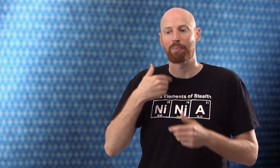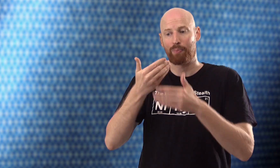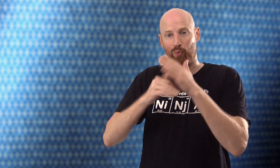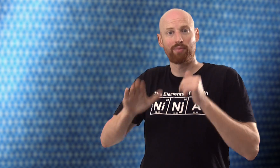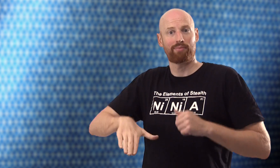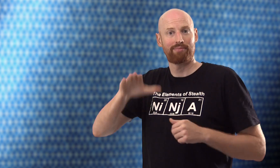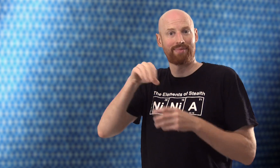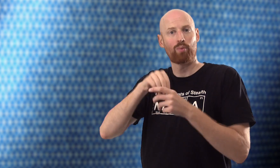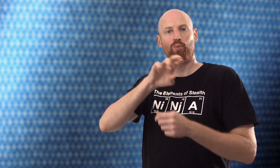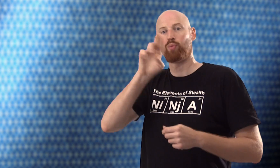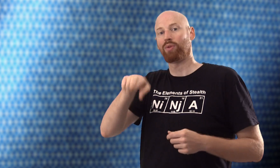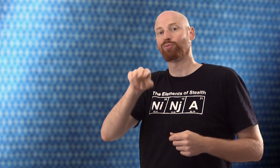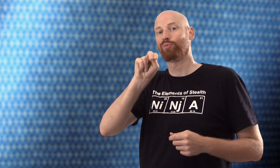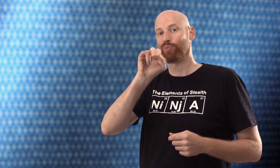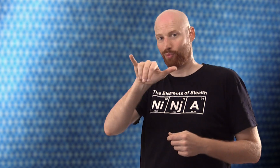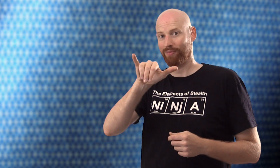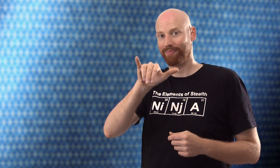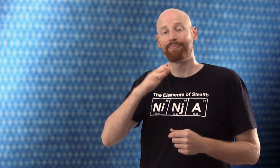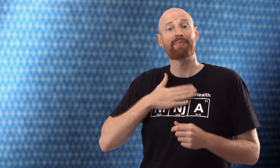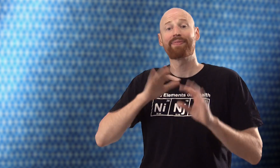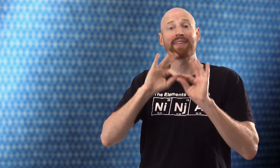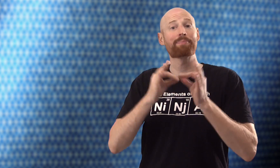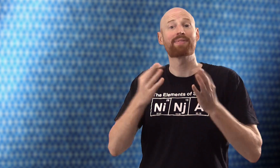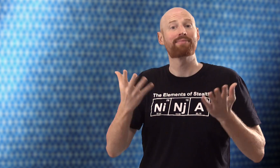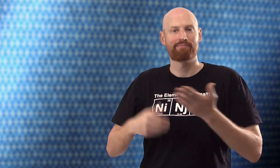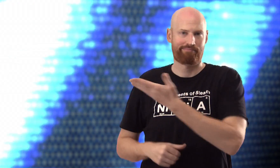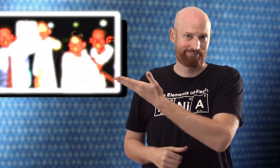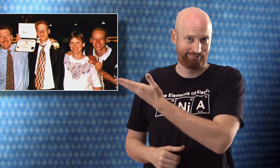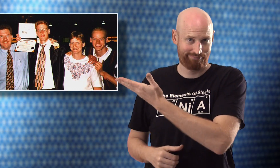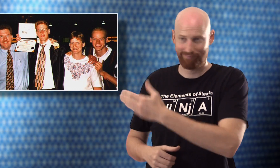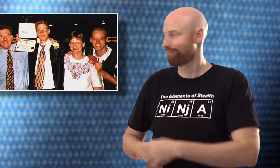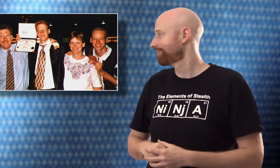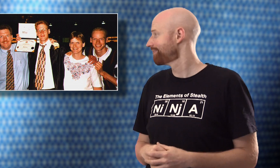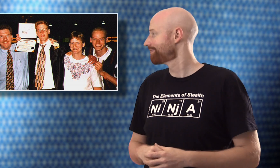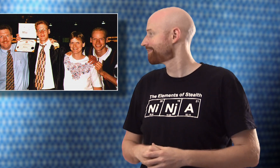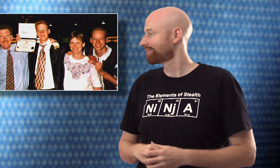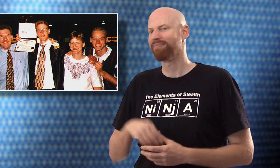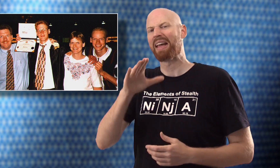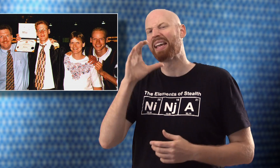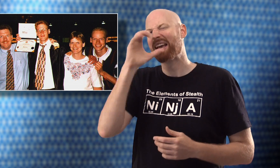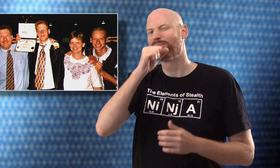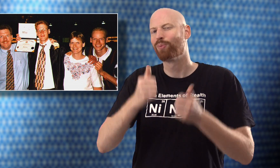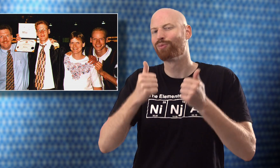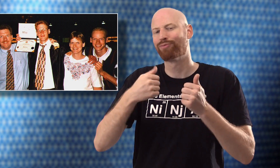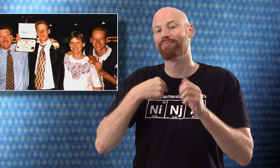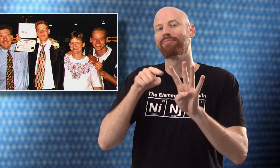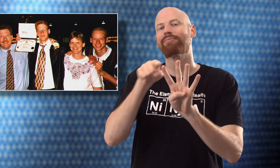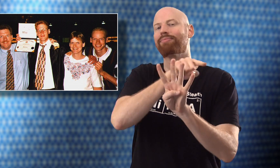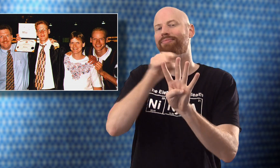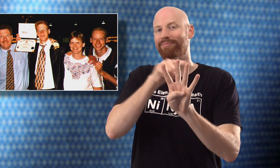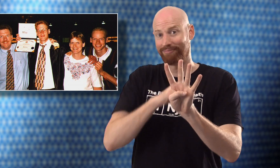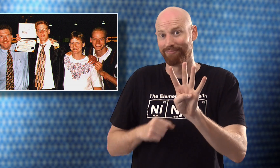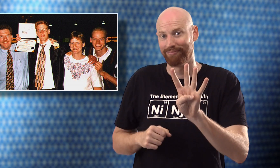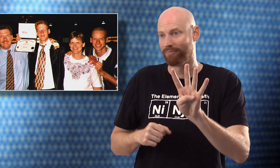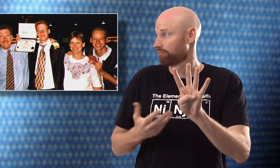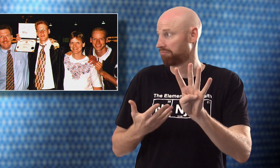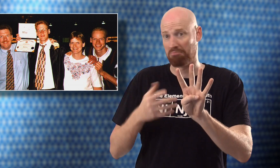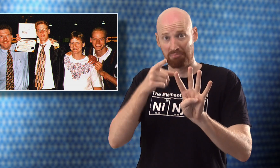live here. I was actually born in Rochester, NY, and here's a picture of my family. Guess which one I am?